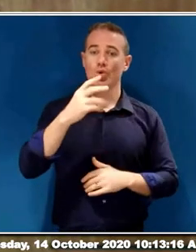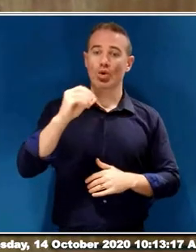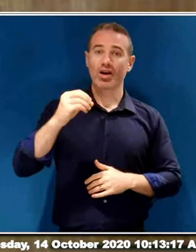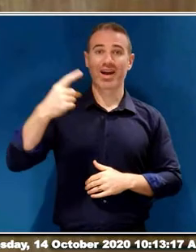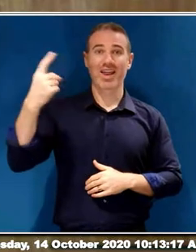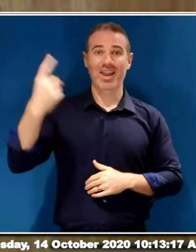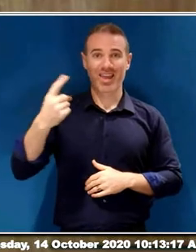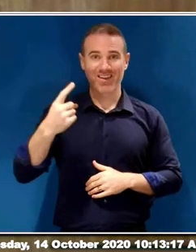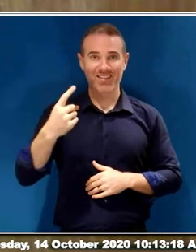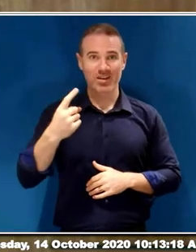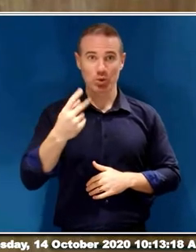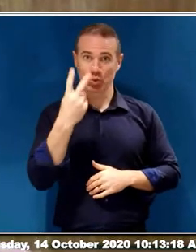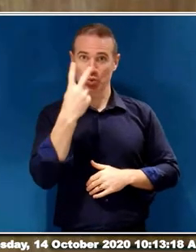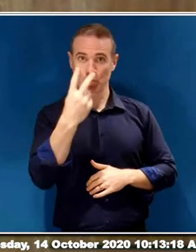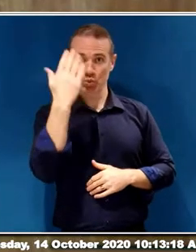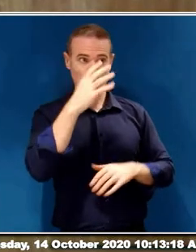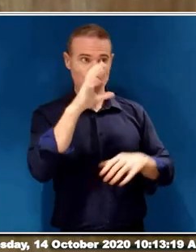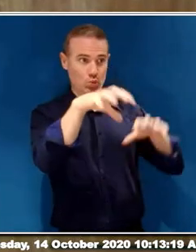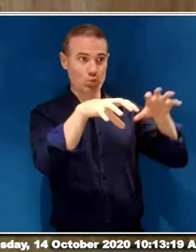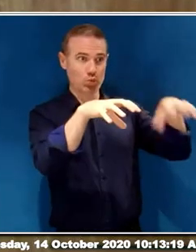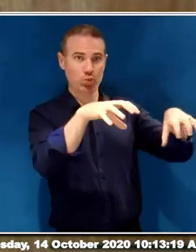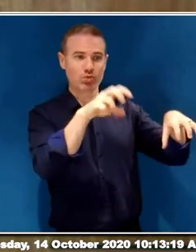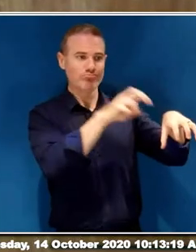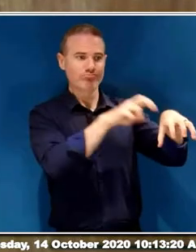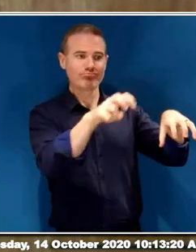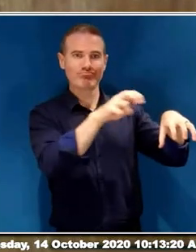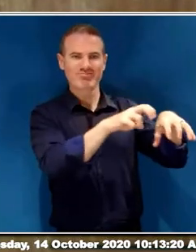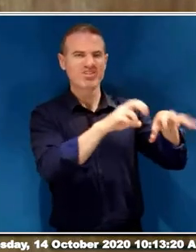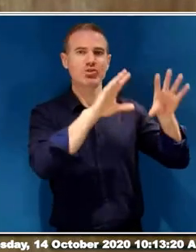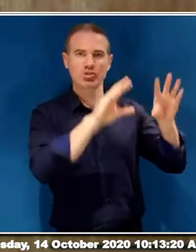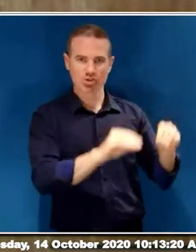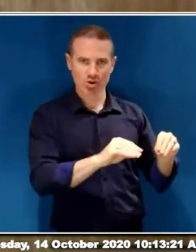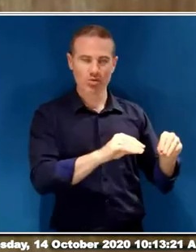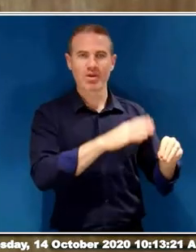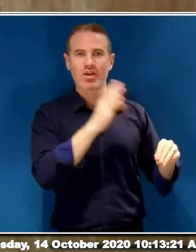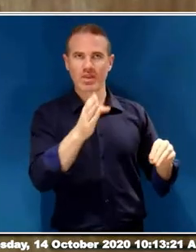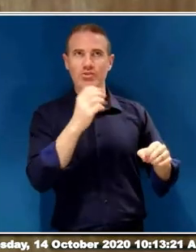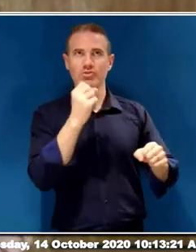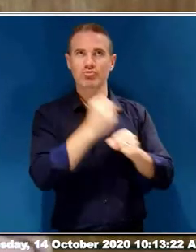full-time schooling for Grades 3 and 4, didn't he? Correct.